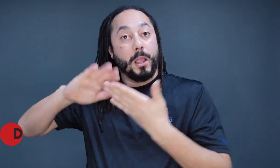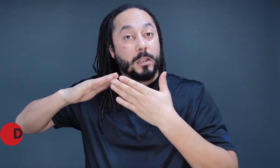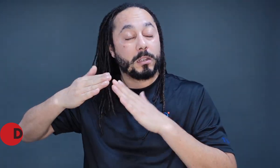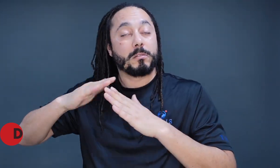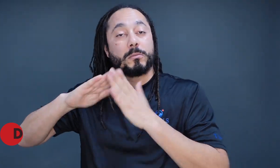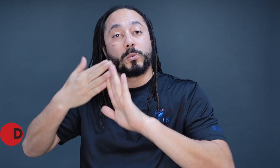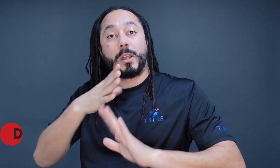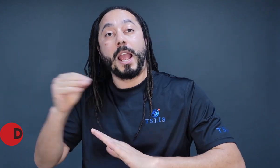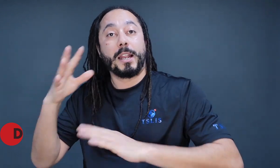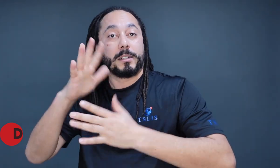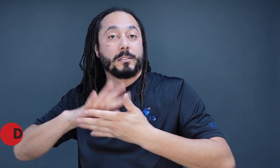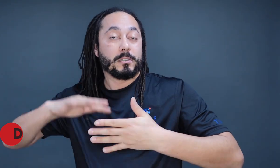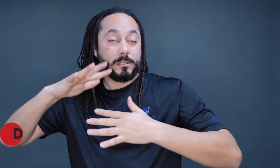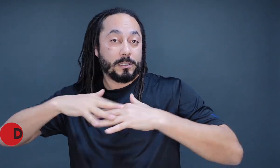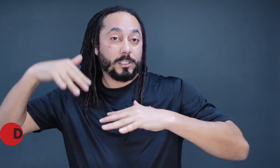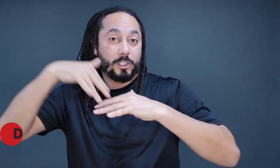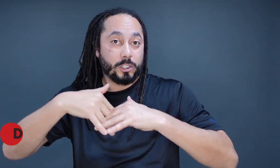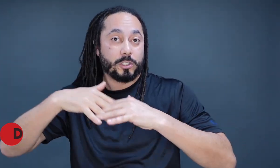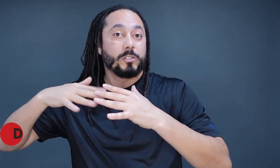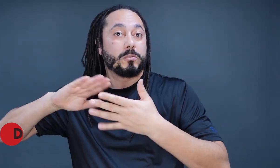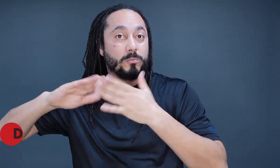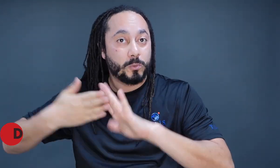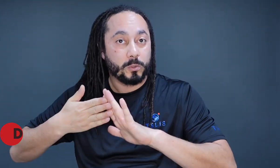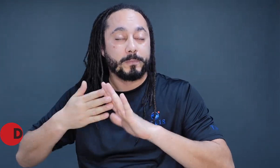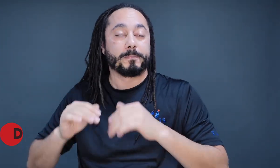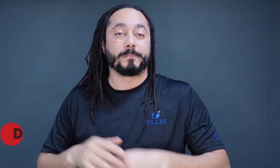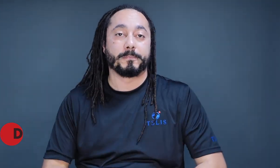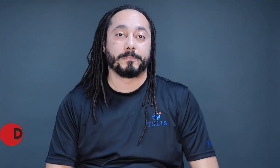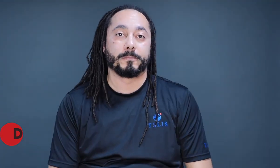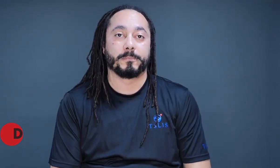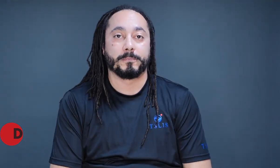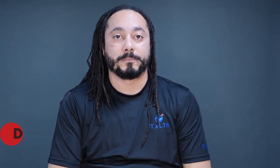learning about Black community and the Indigenous community as well.